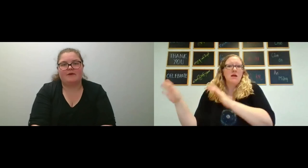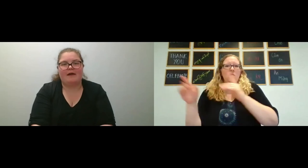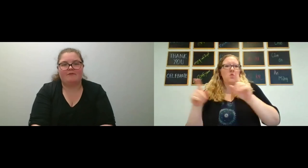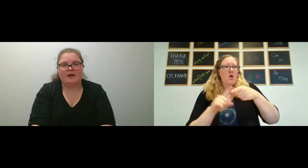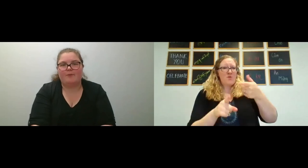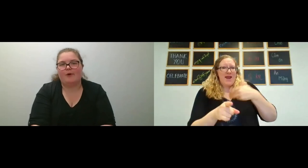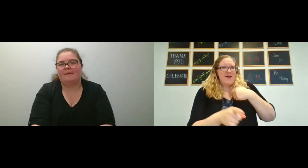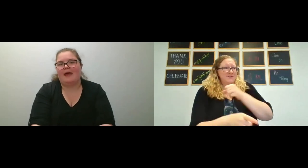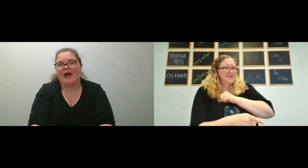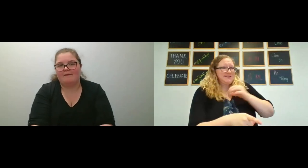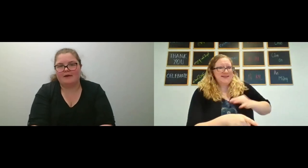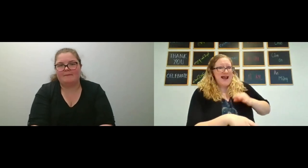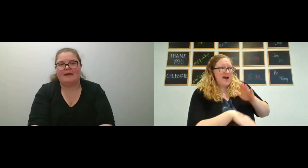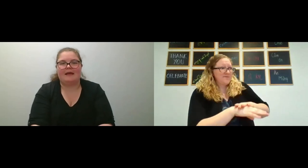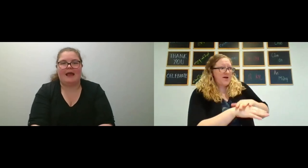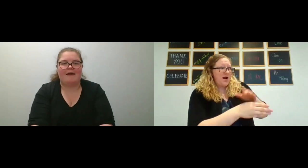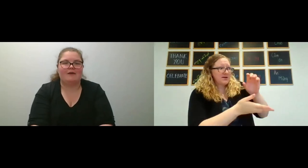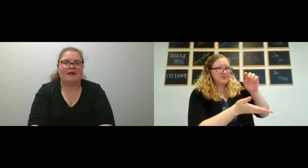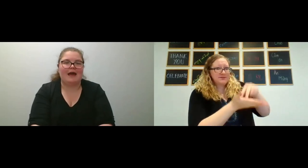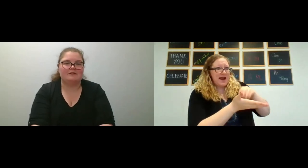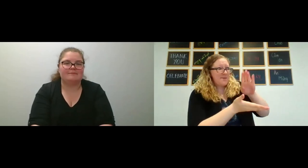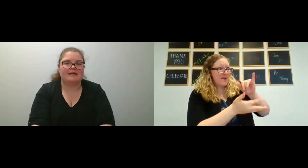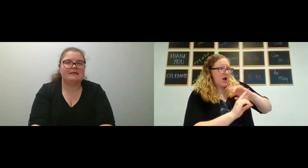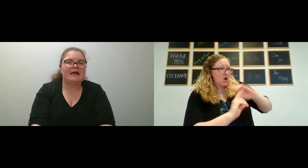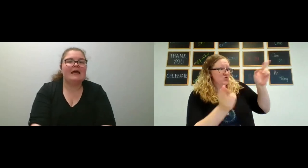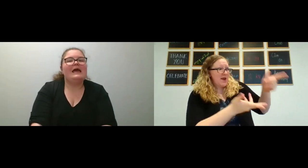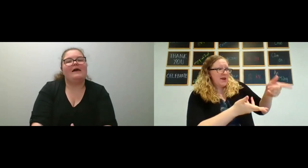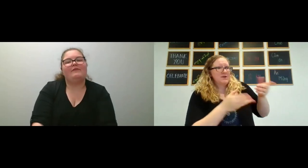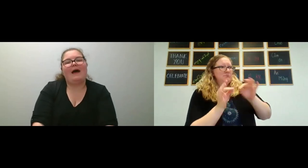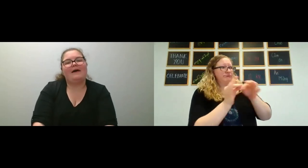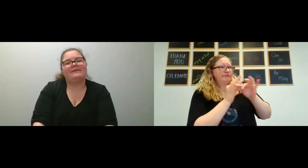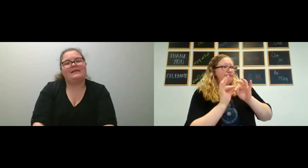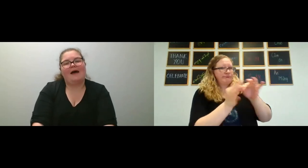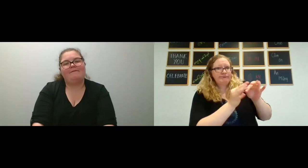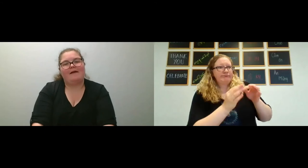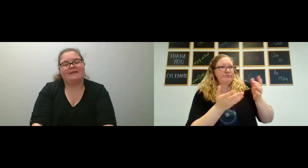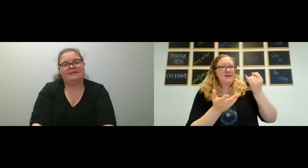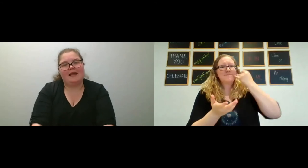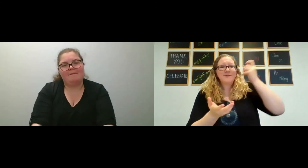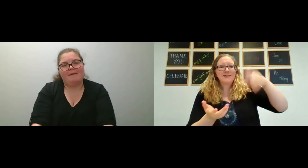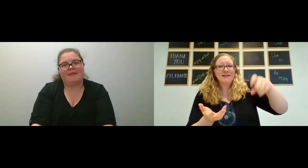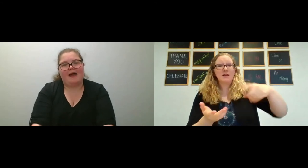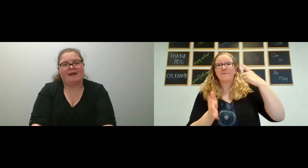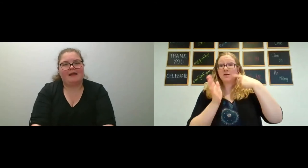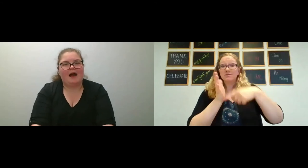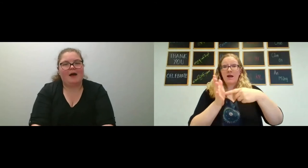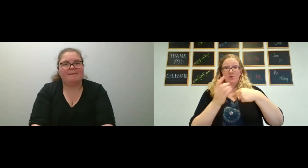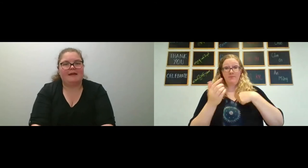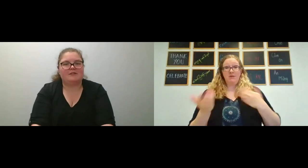for every appointment, every meeting, every announcement as you have staff on the standby that can come